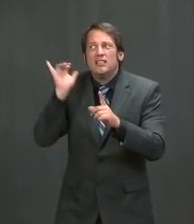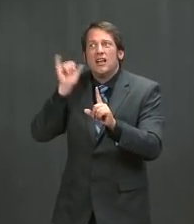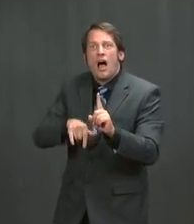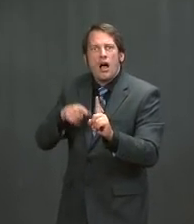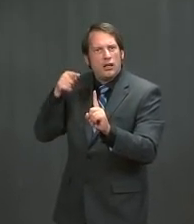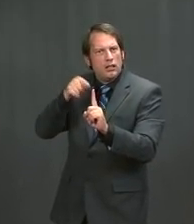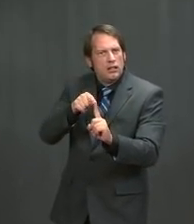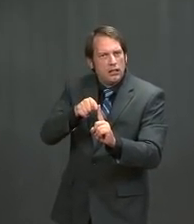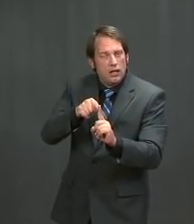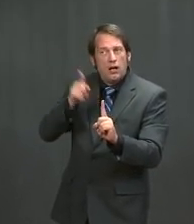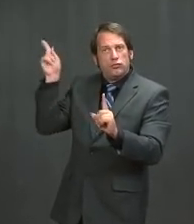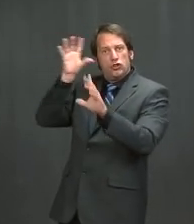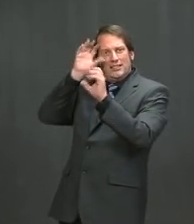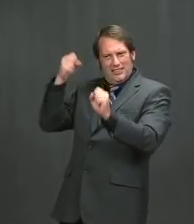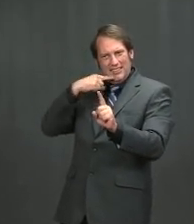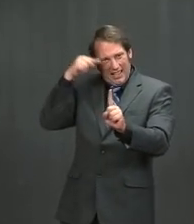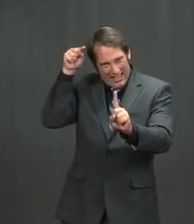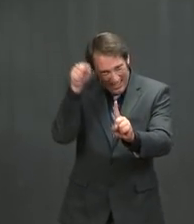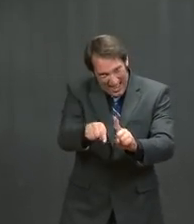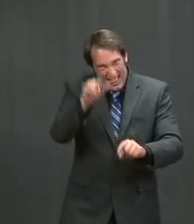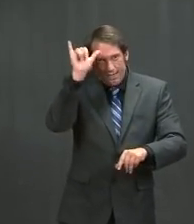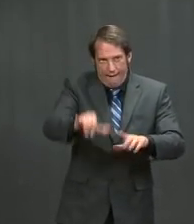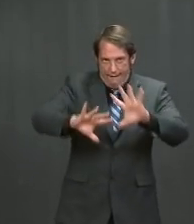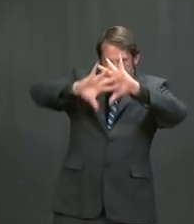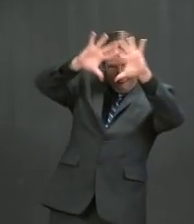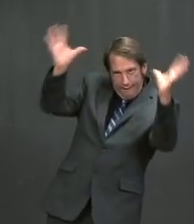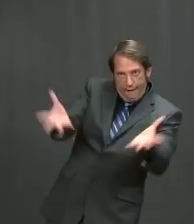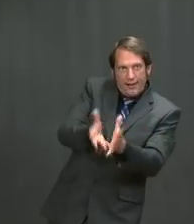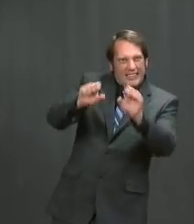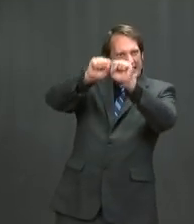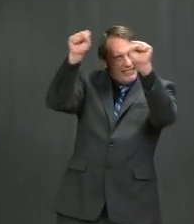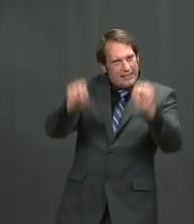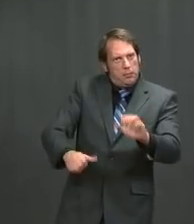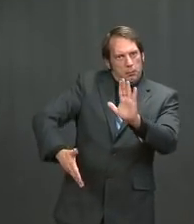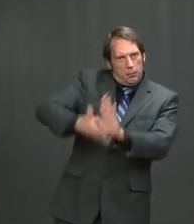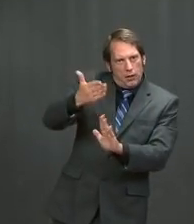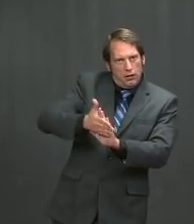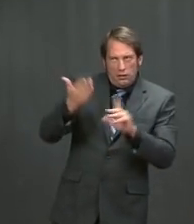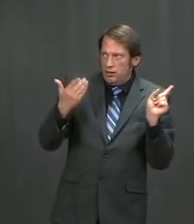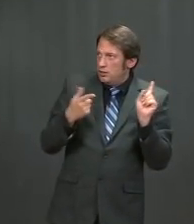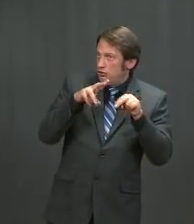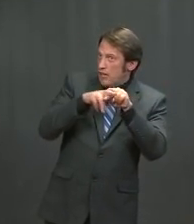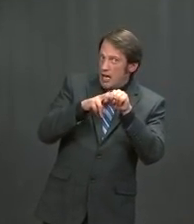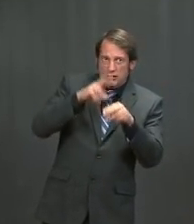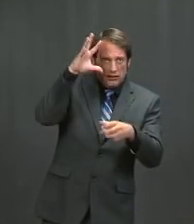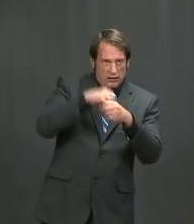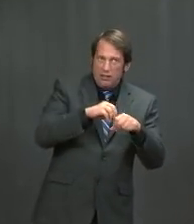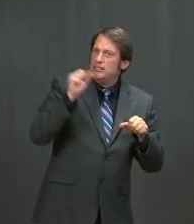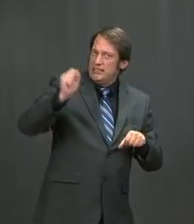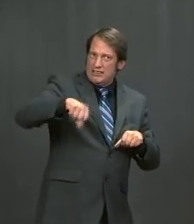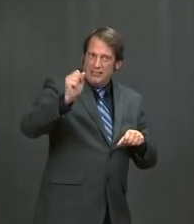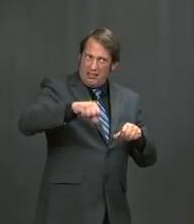is infrastructure; the President does. Some believe building charging stations to support America's electric vehicle future